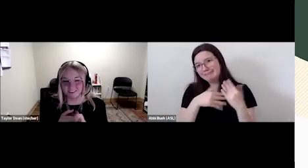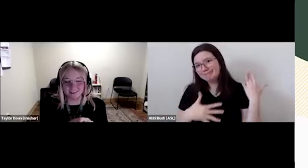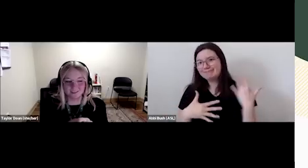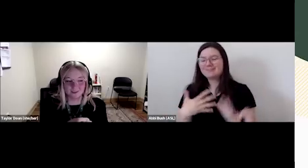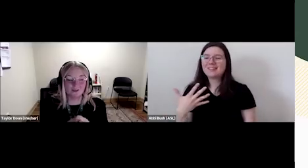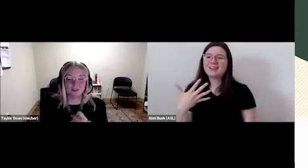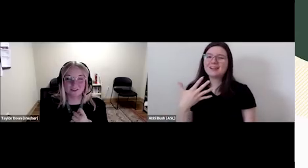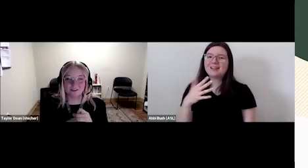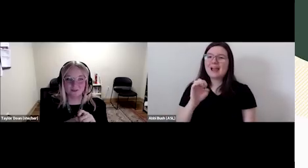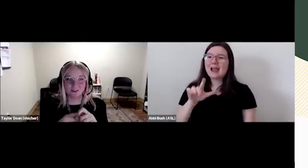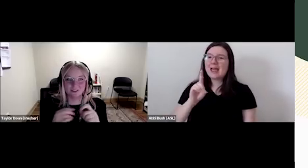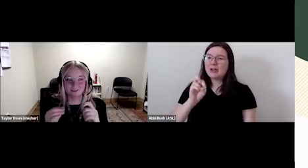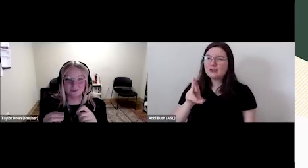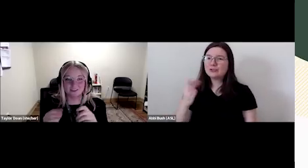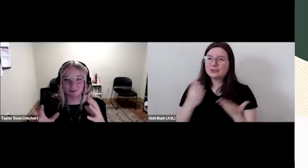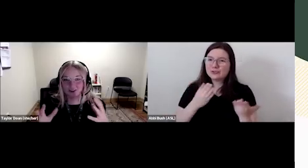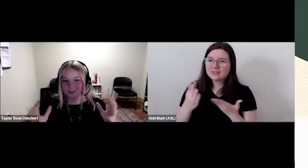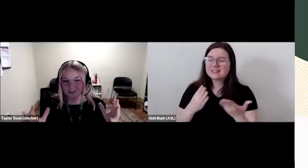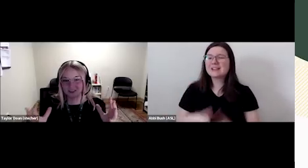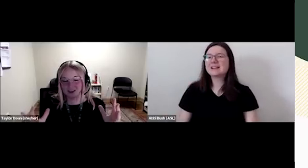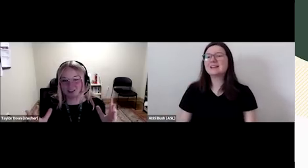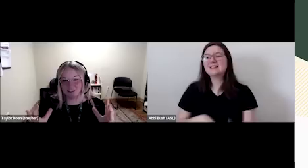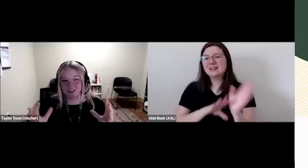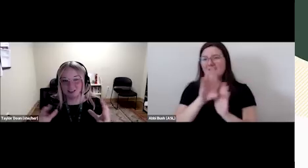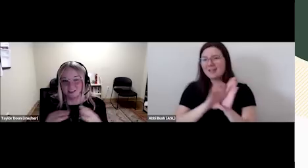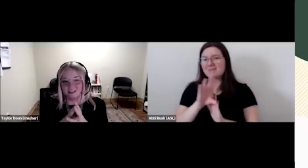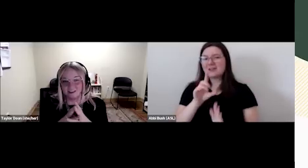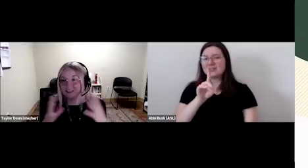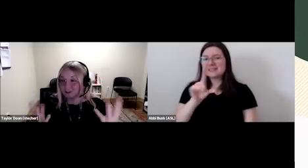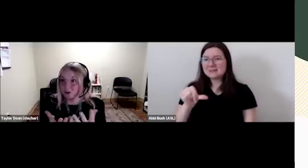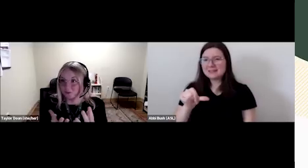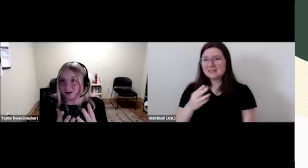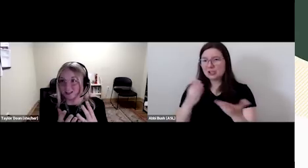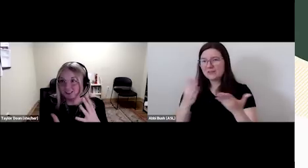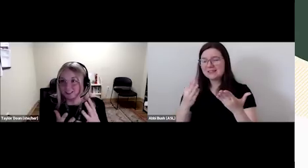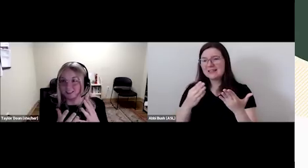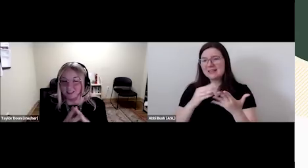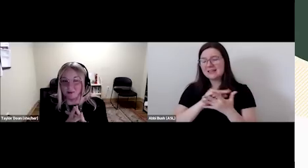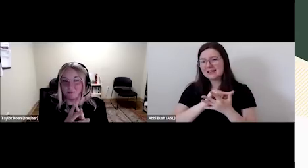developmental disability services, all these kind of different things, these can all be added in.